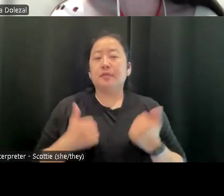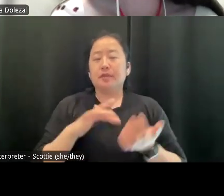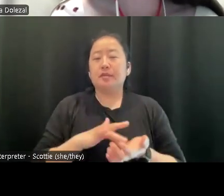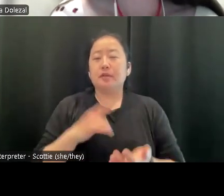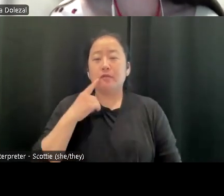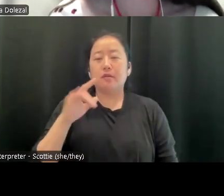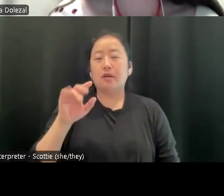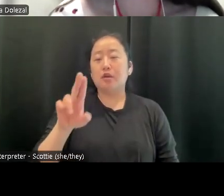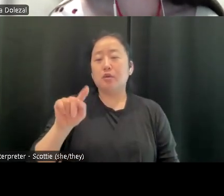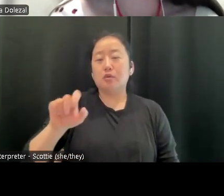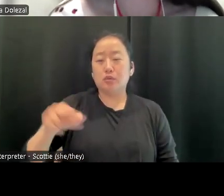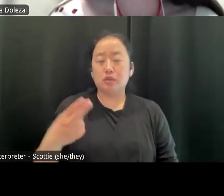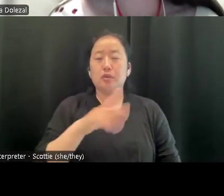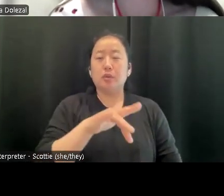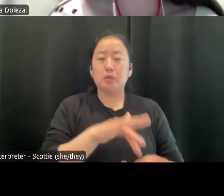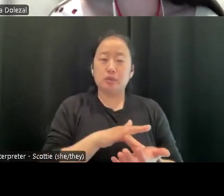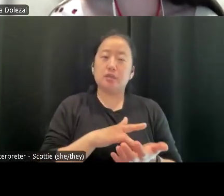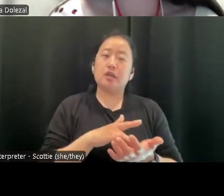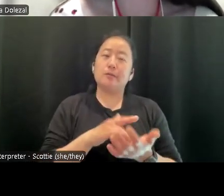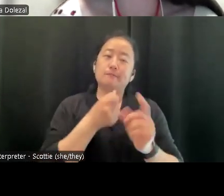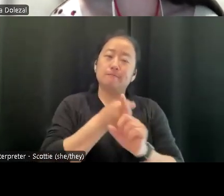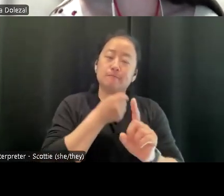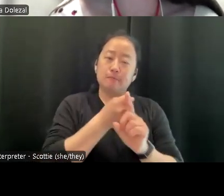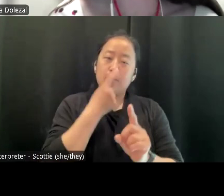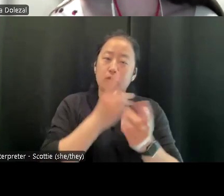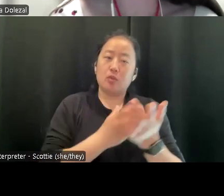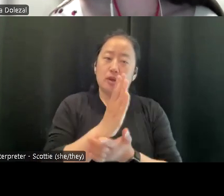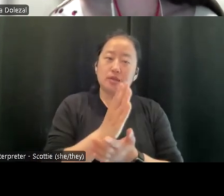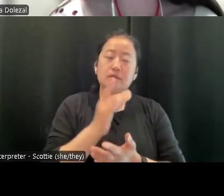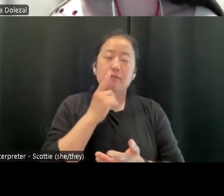These centers advocate for the rights of people with disabilities and provide essential services